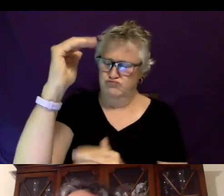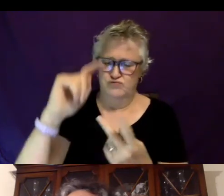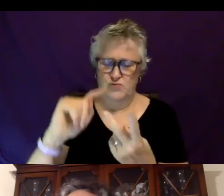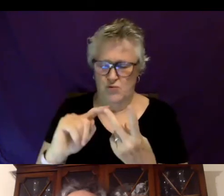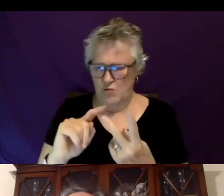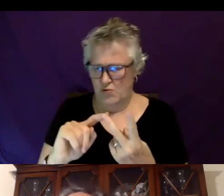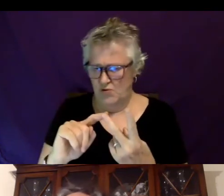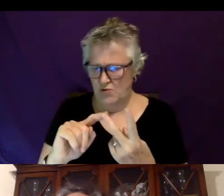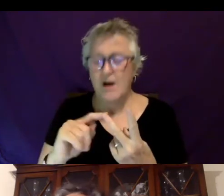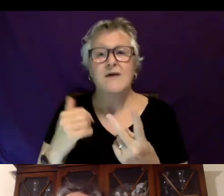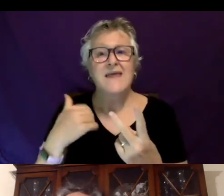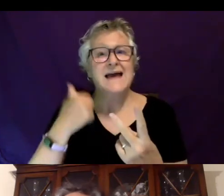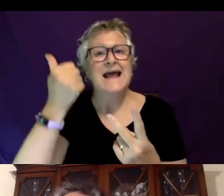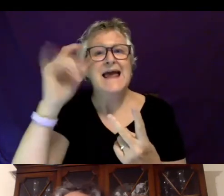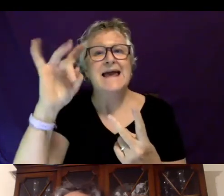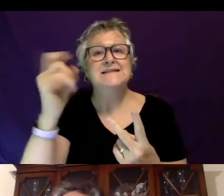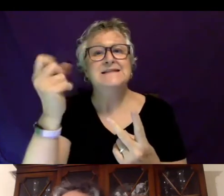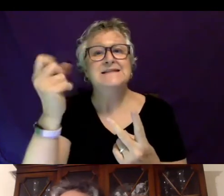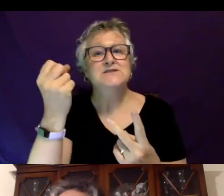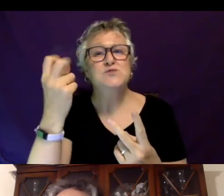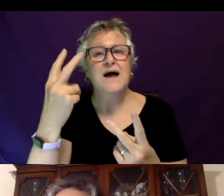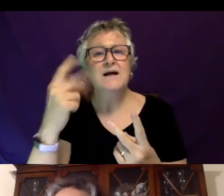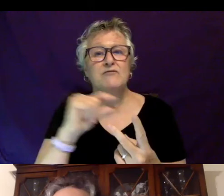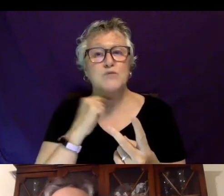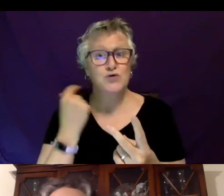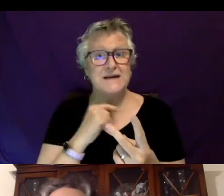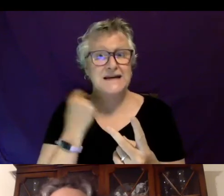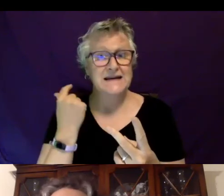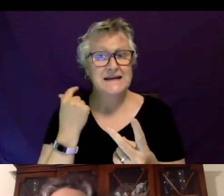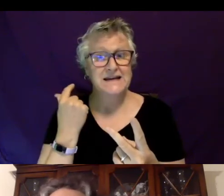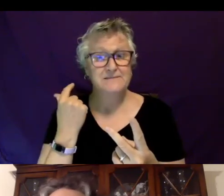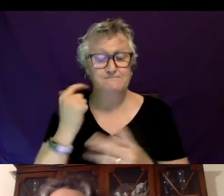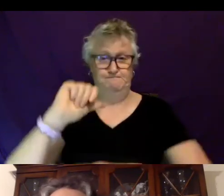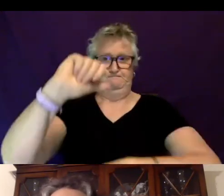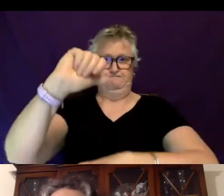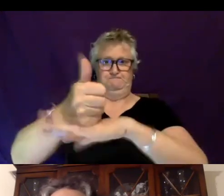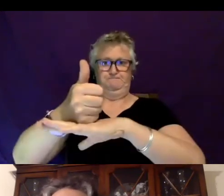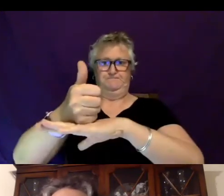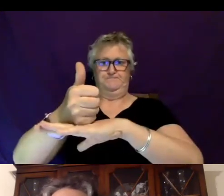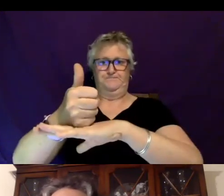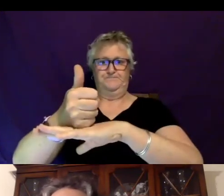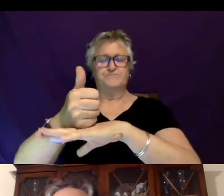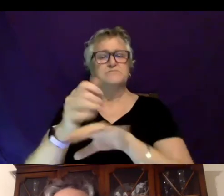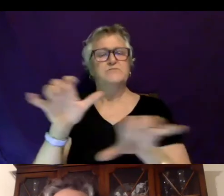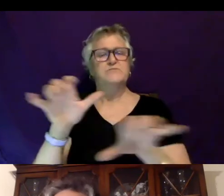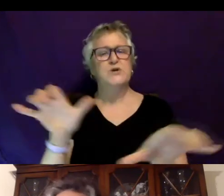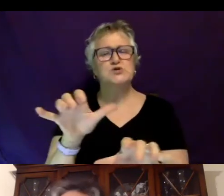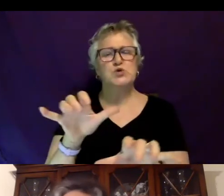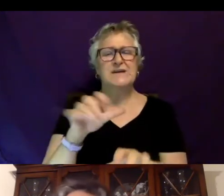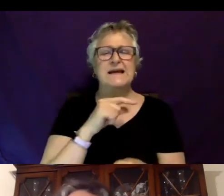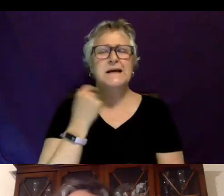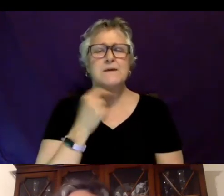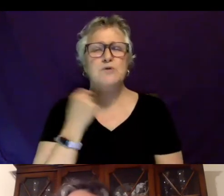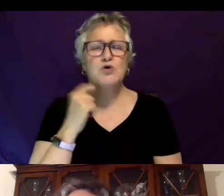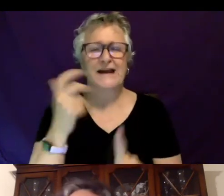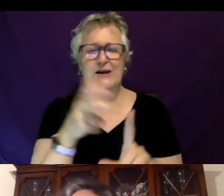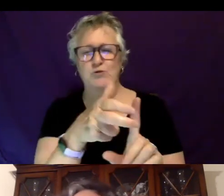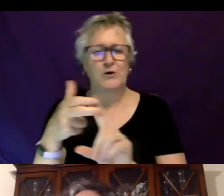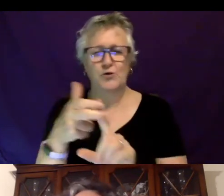like right across from the me. The regiment was there, oh yeah, um, doing Marine recruitment and stuff. So I made a sculpture of one of those guys,